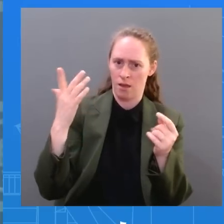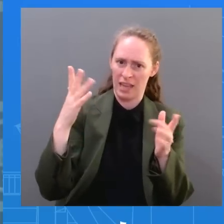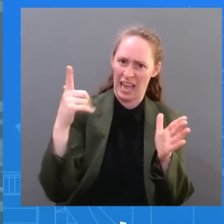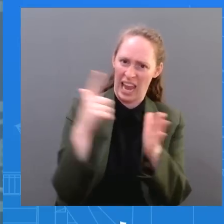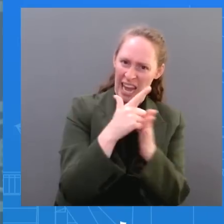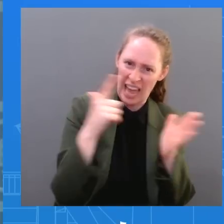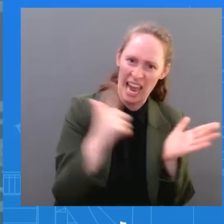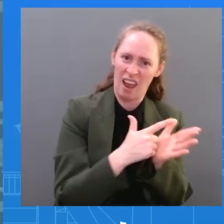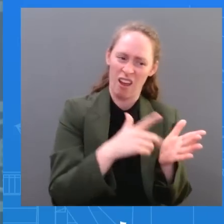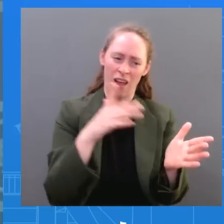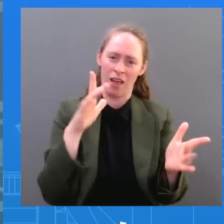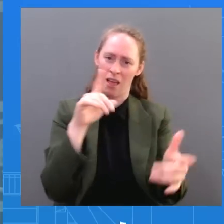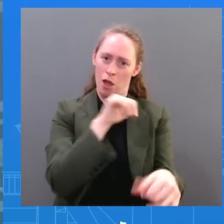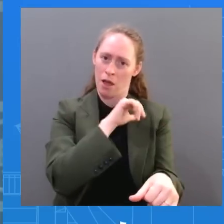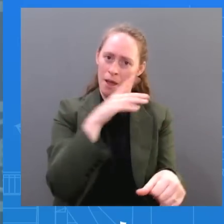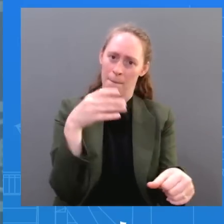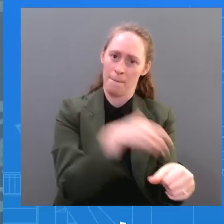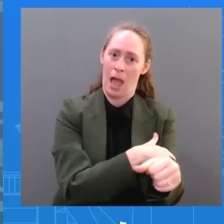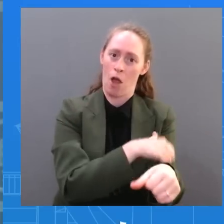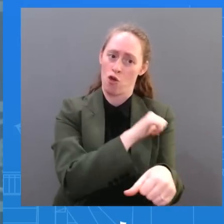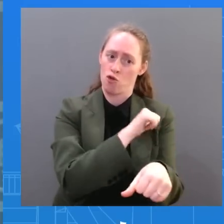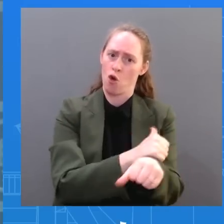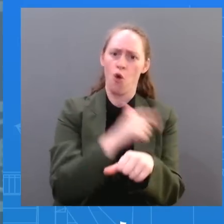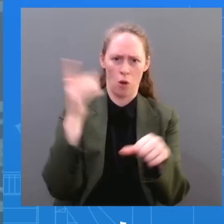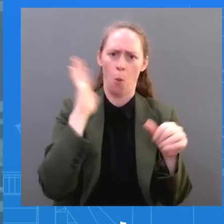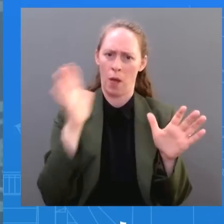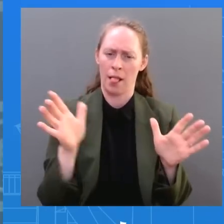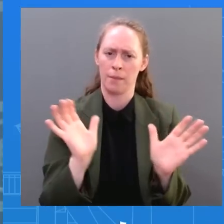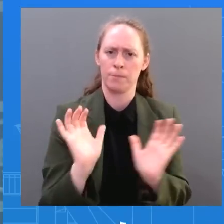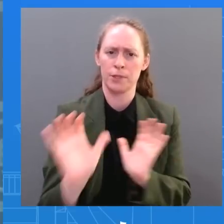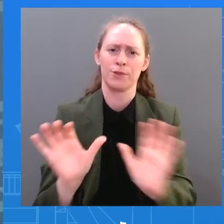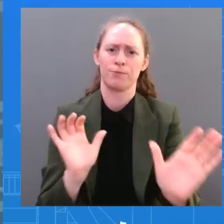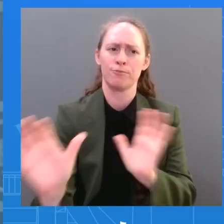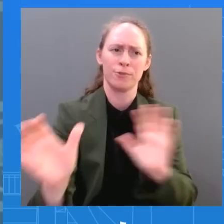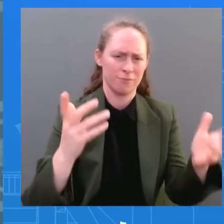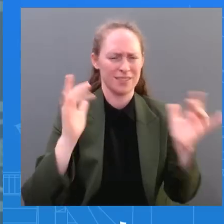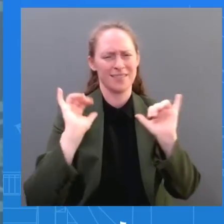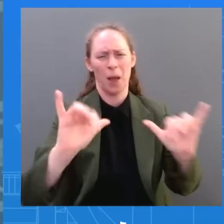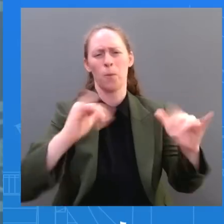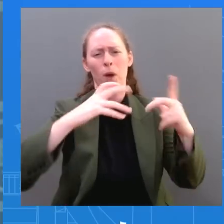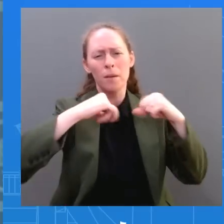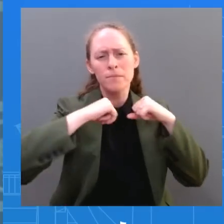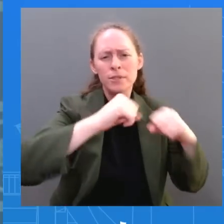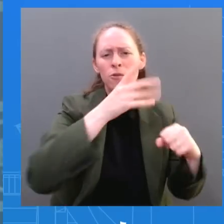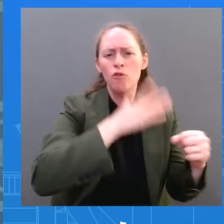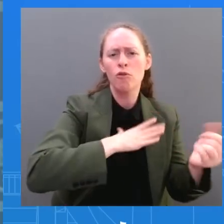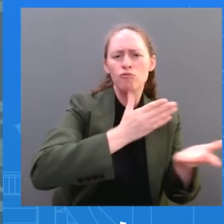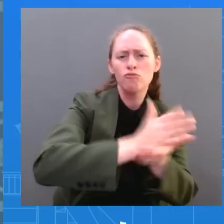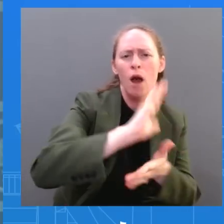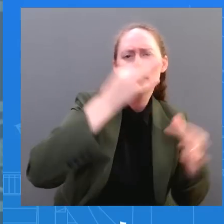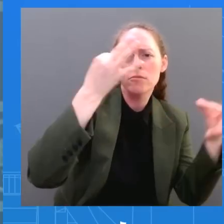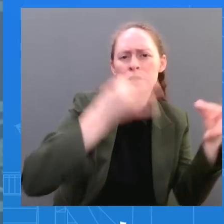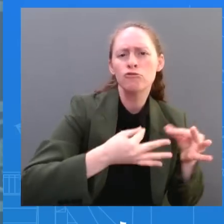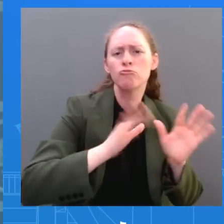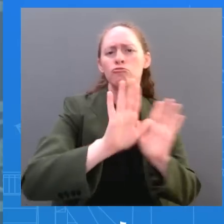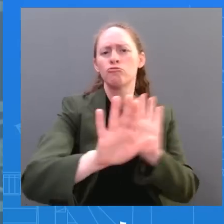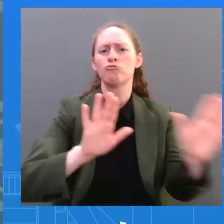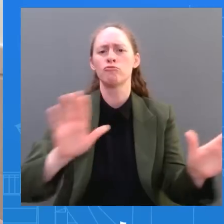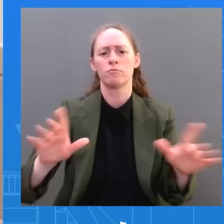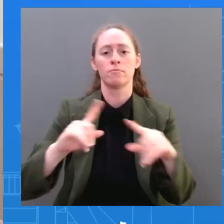and their freedoms and their rights the best that he can from, again, his legal authority. I just don't have anything for you to share at this time. The Press: It just sounded like he had something